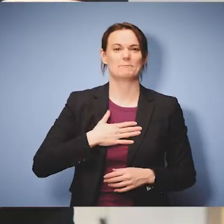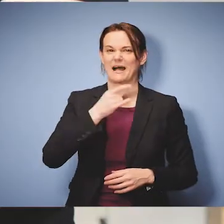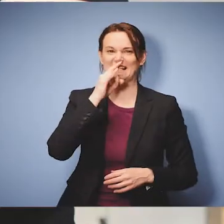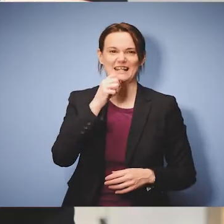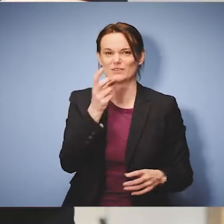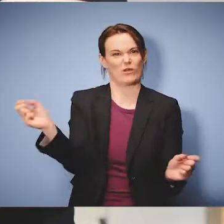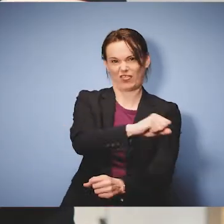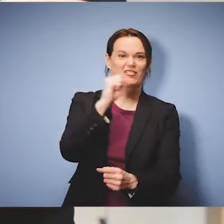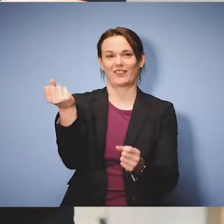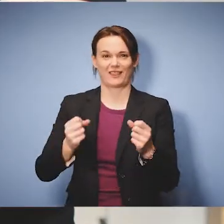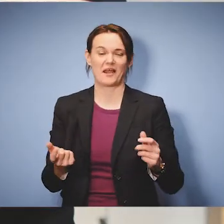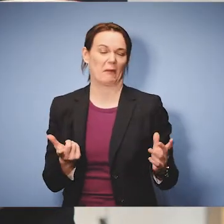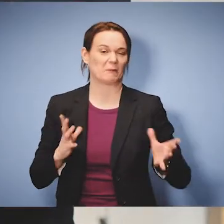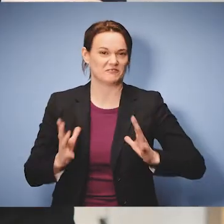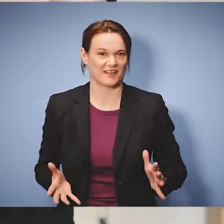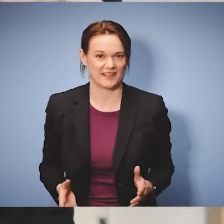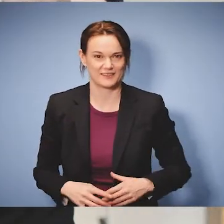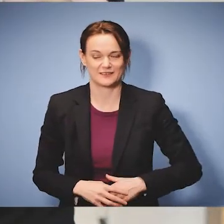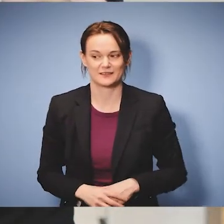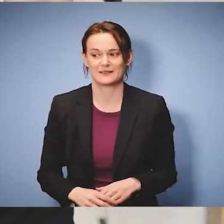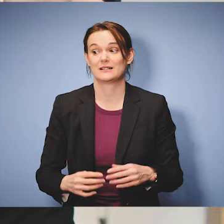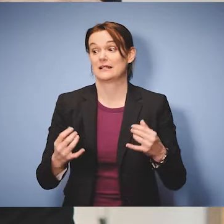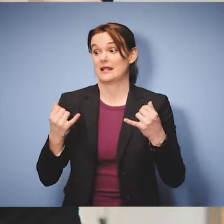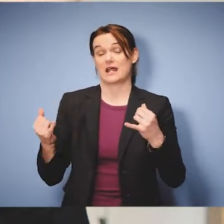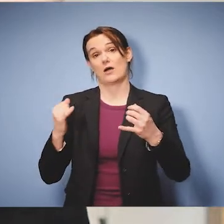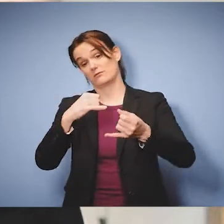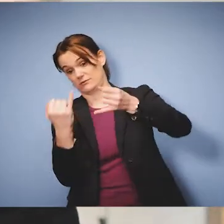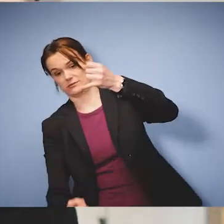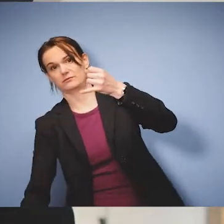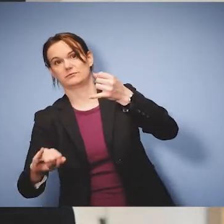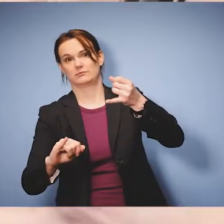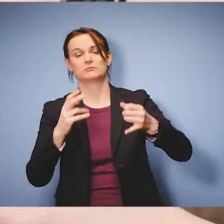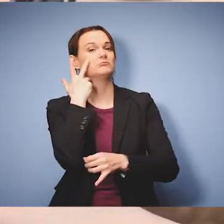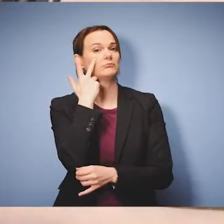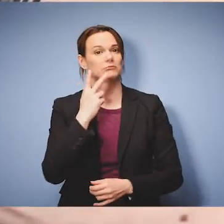Now that we have the faucet in place we are ready to send the hose down to Justin. Are you ready Justin? Yep.